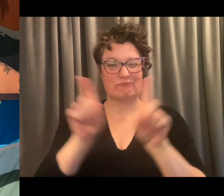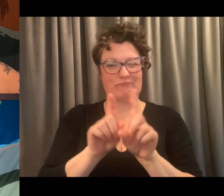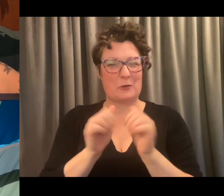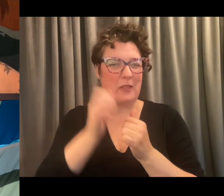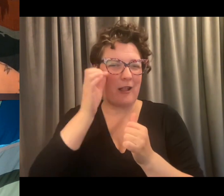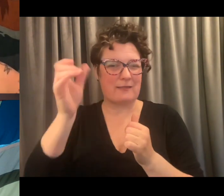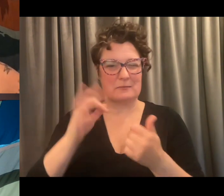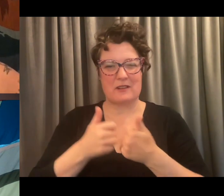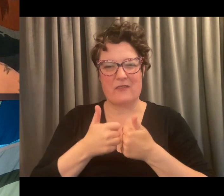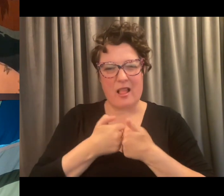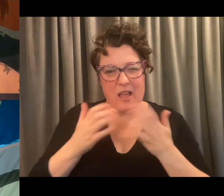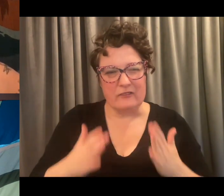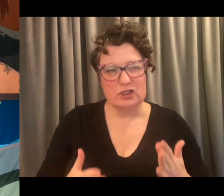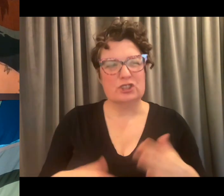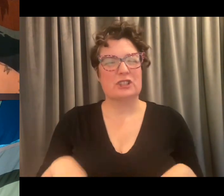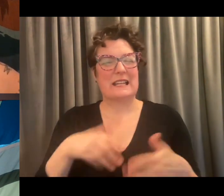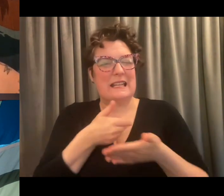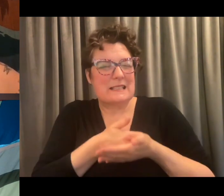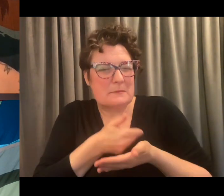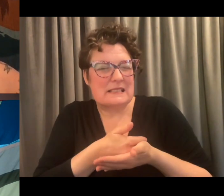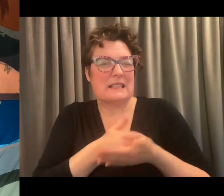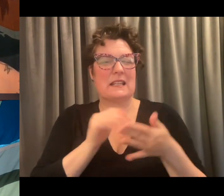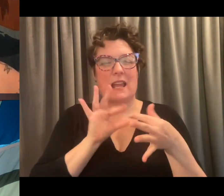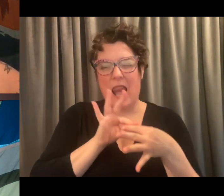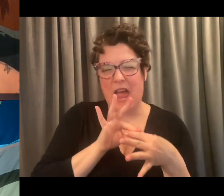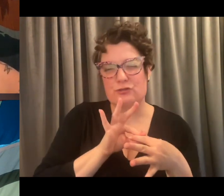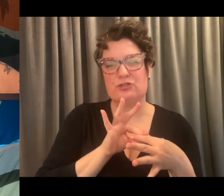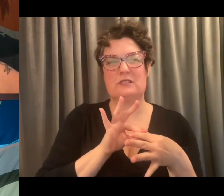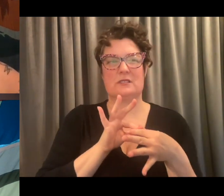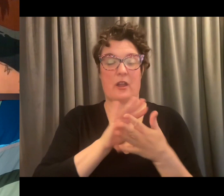and connection and bringing those energies together, that's just really,